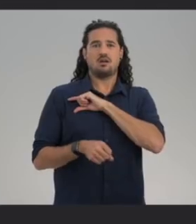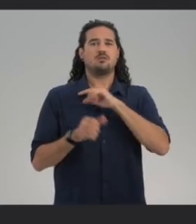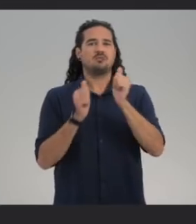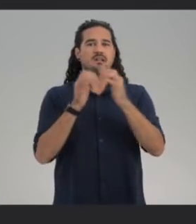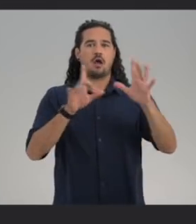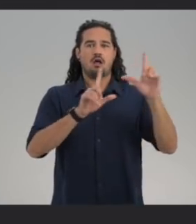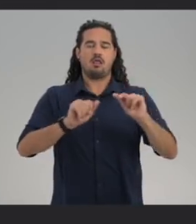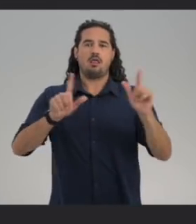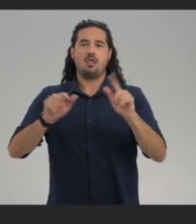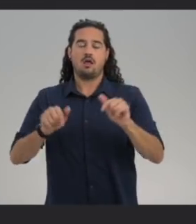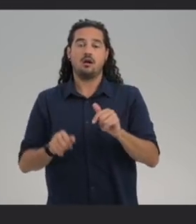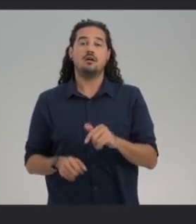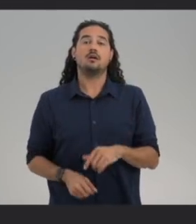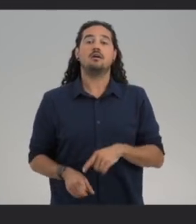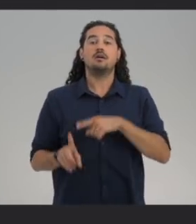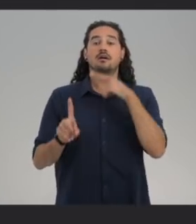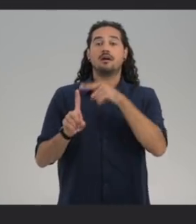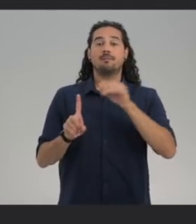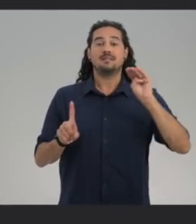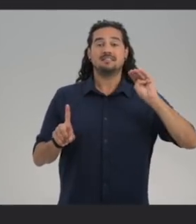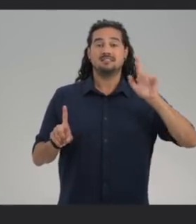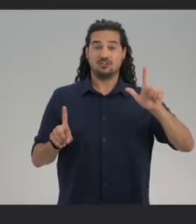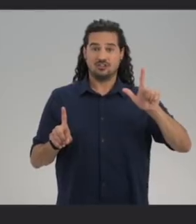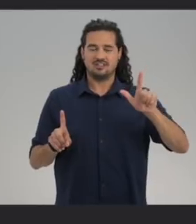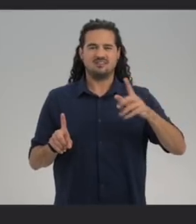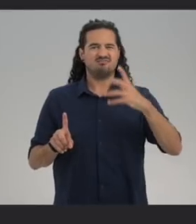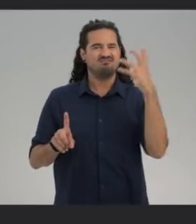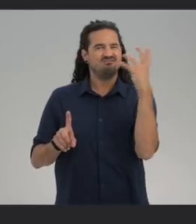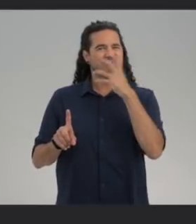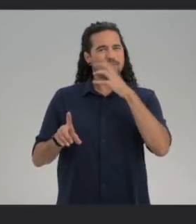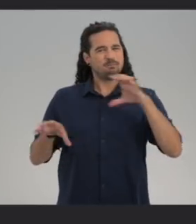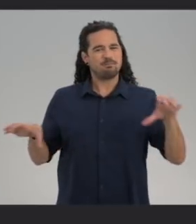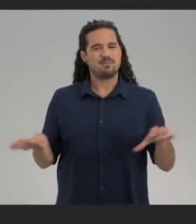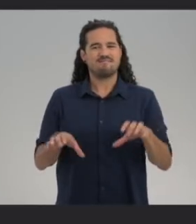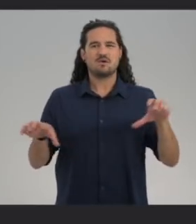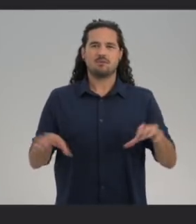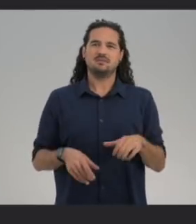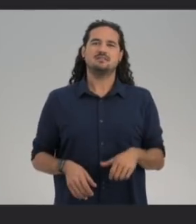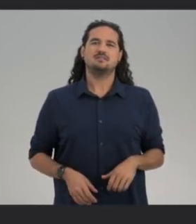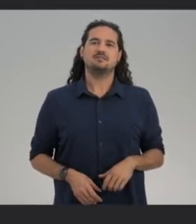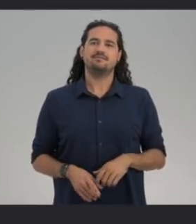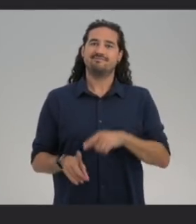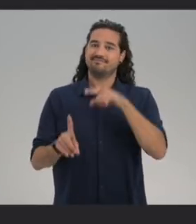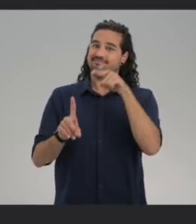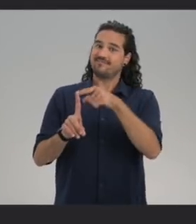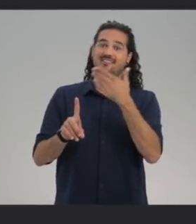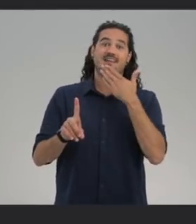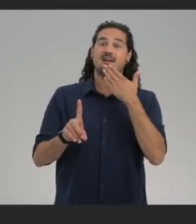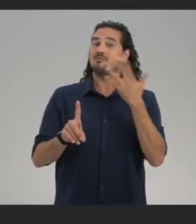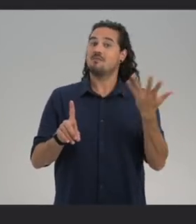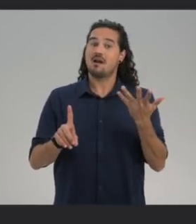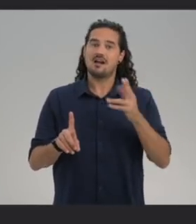And when it comes to machine learning, performance is spectacular. Thanks to the Neural Engine,